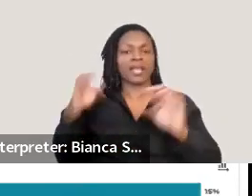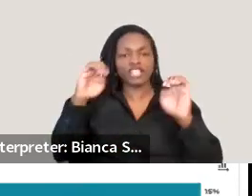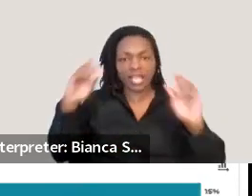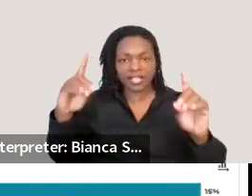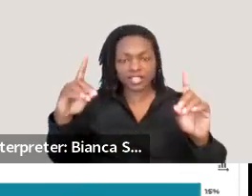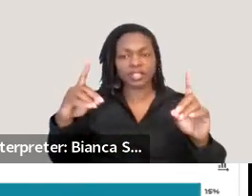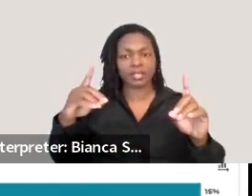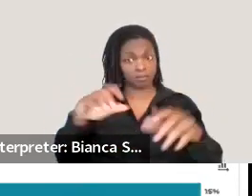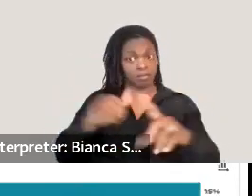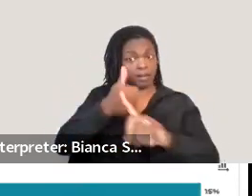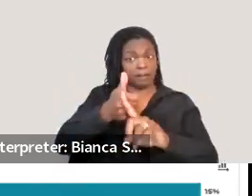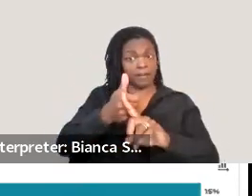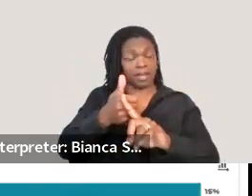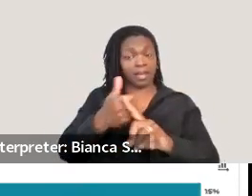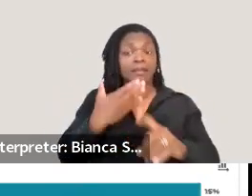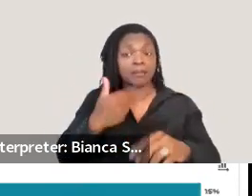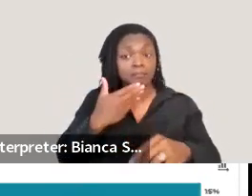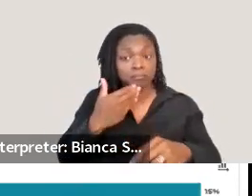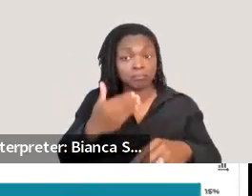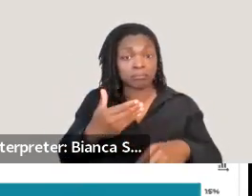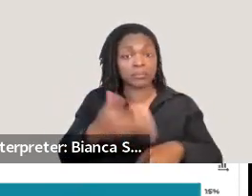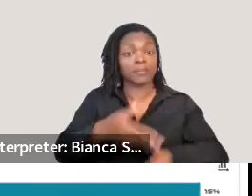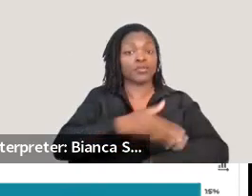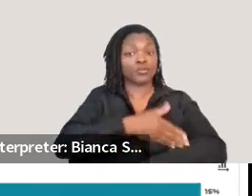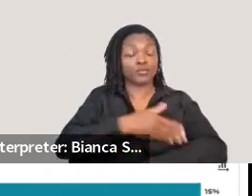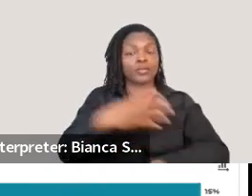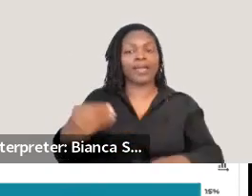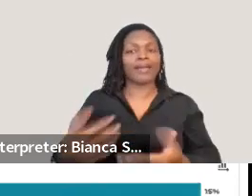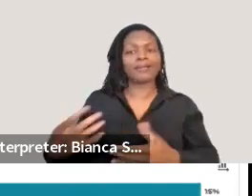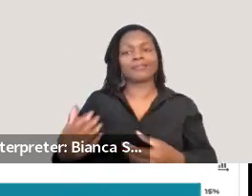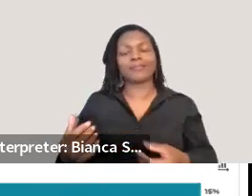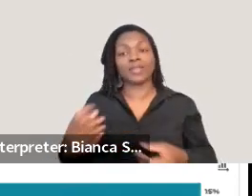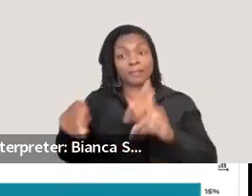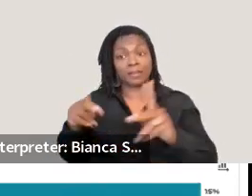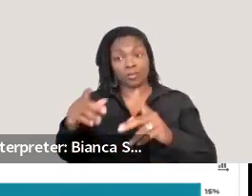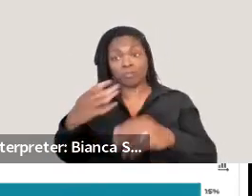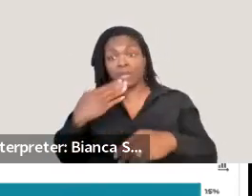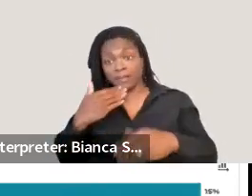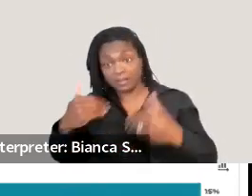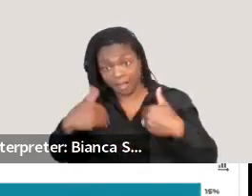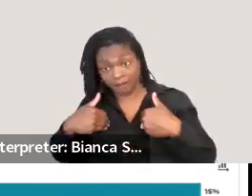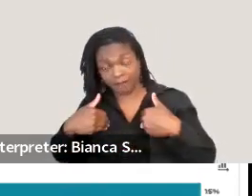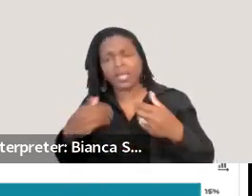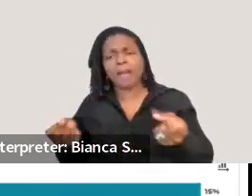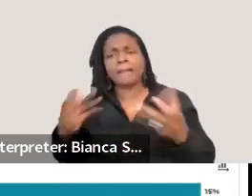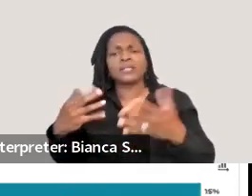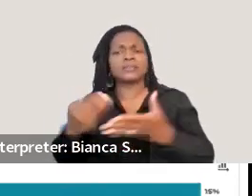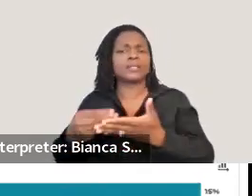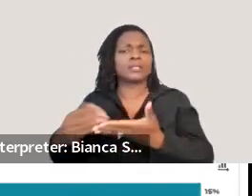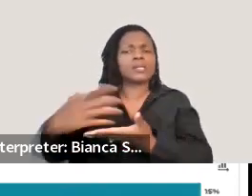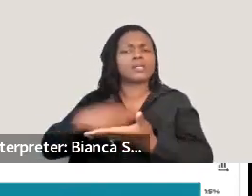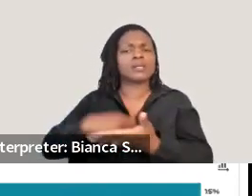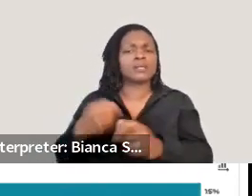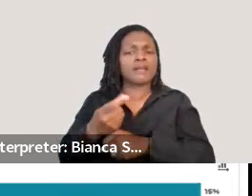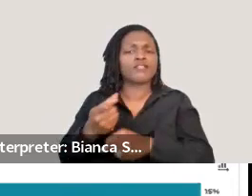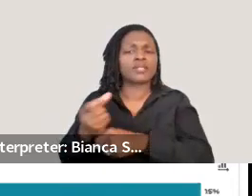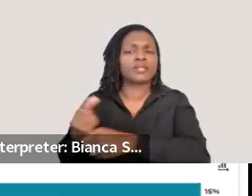Of health. In income and that helps us to inform the strategies and even potentially the partners and resources that we need to either address.